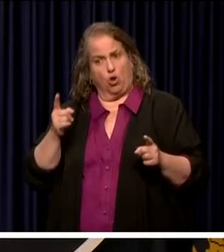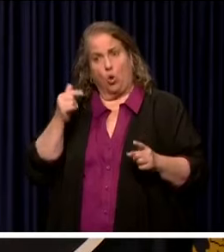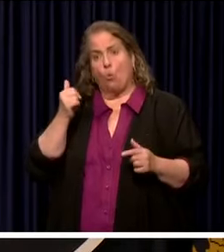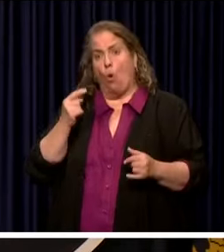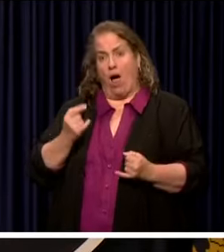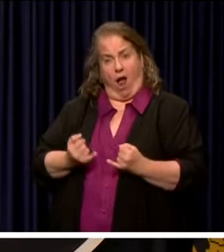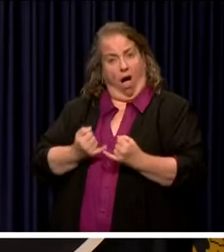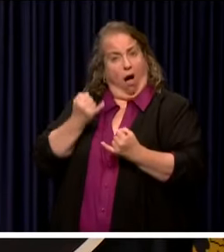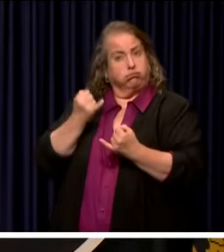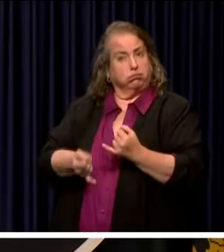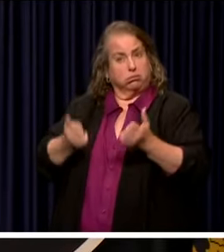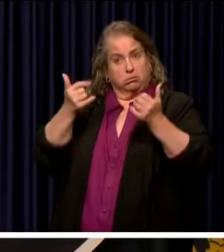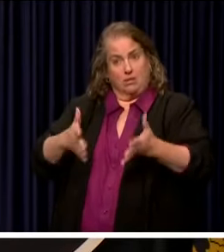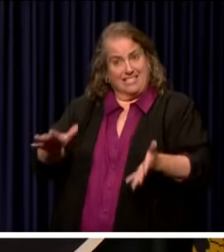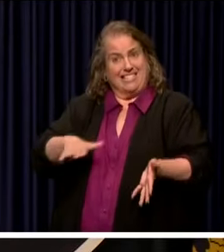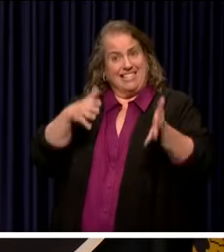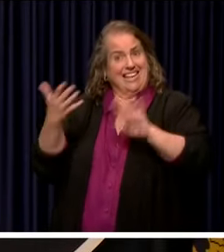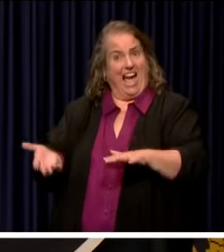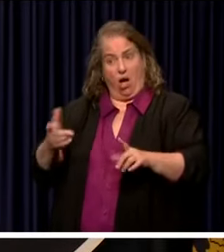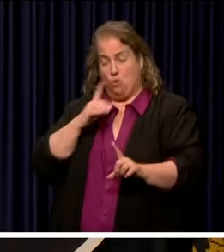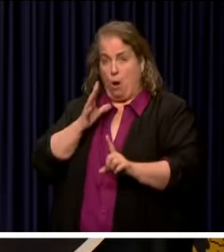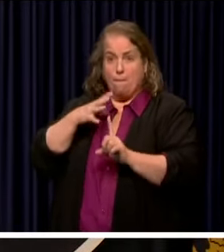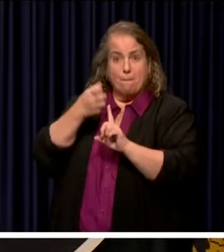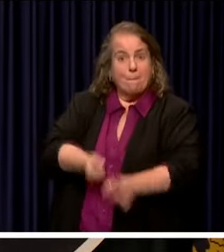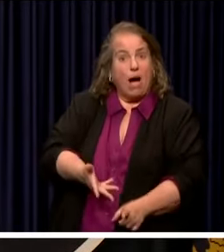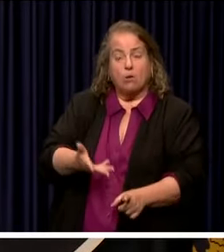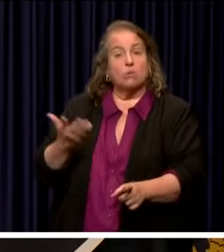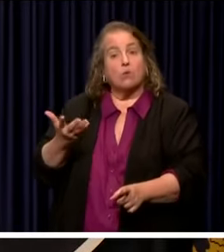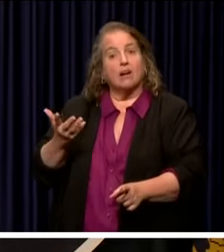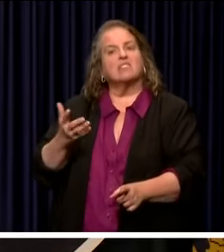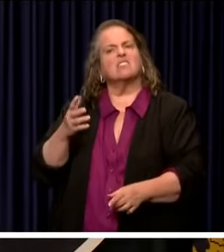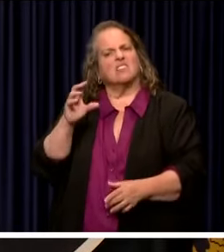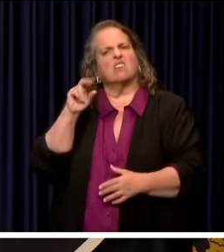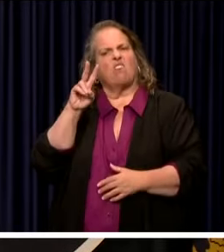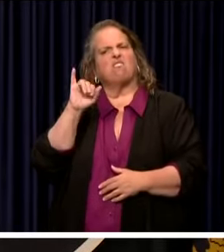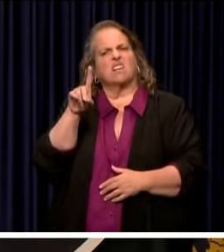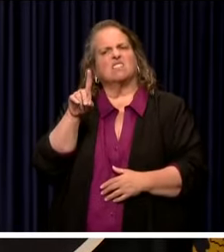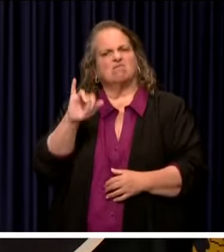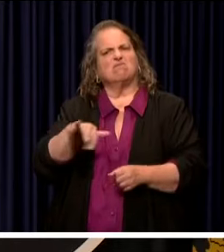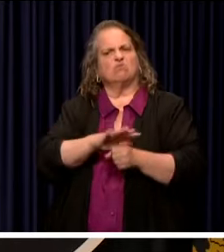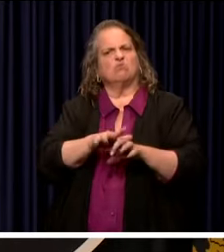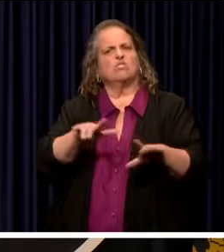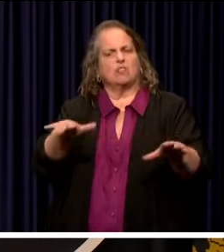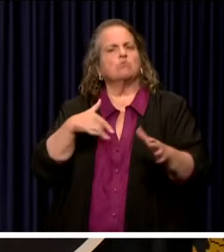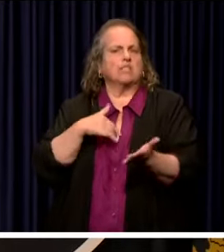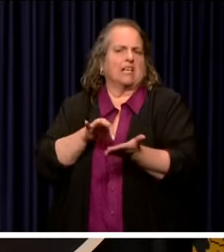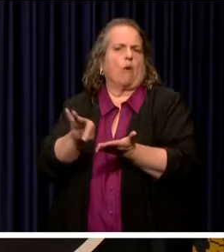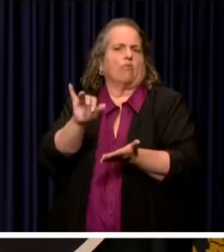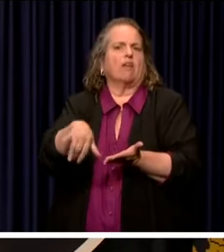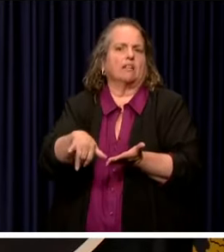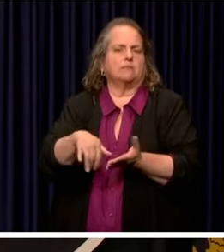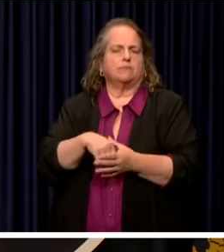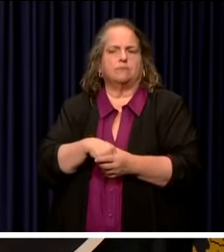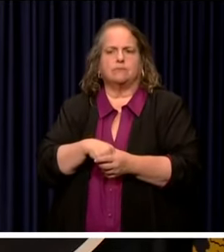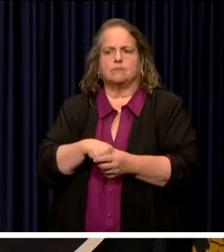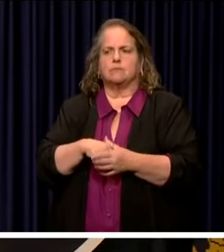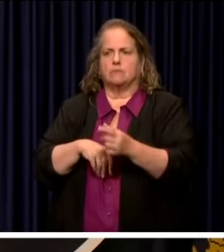APRIL 15th, WHICH FALLS IN THIS FISCAL YEAR TO JULY 15th,